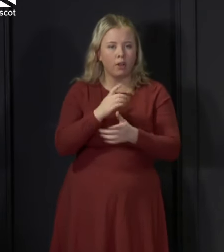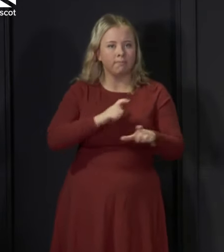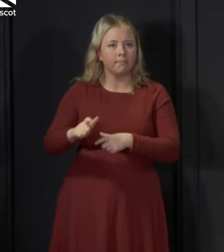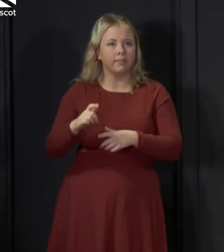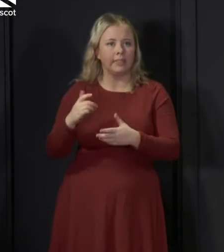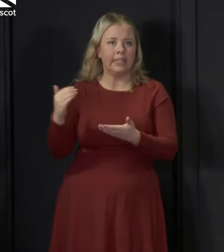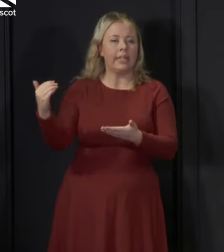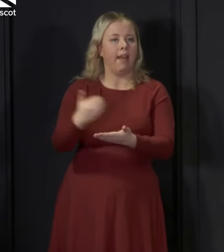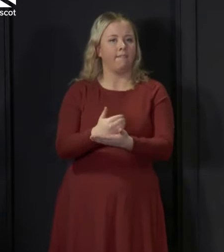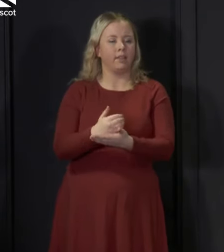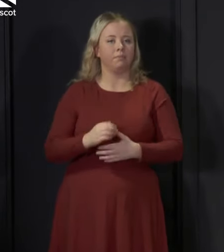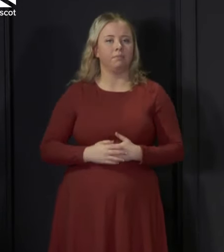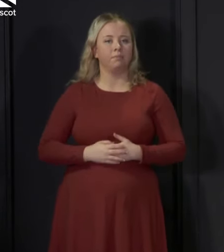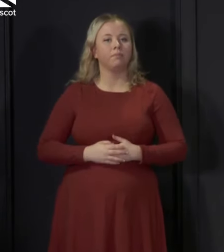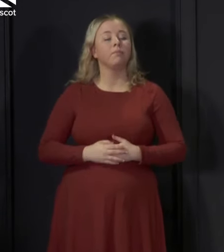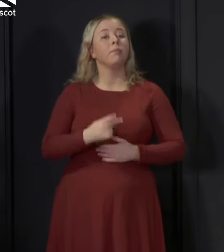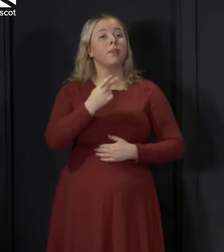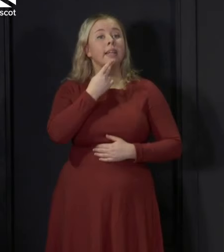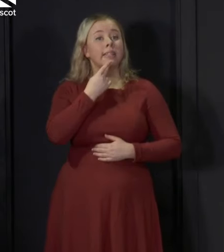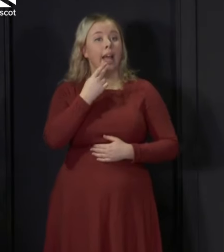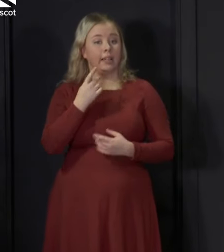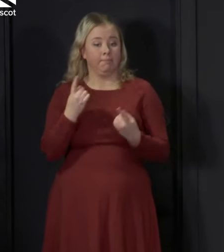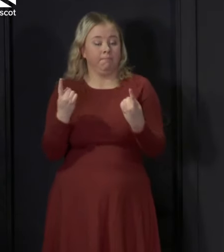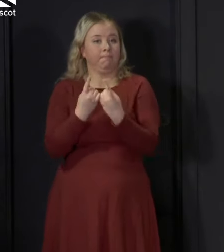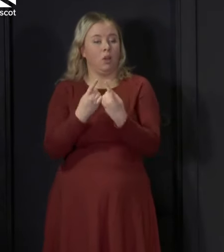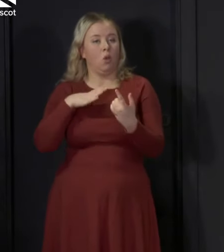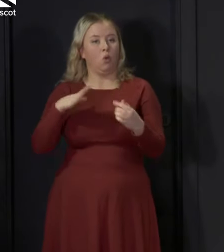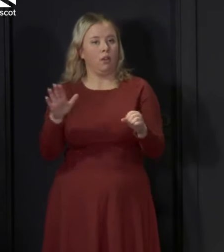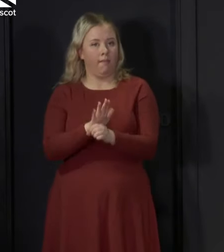The second issue I want to briefly cover is that we have again today in this publication